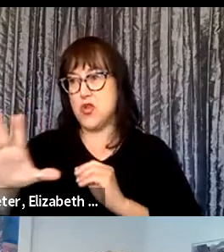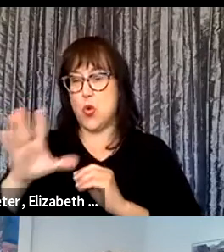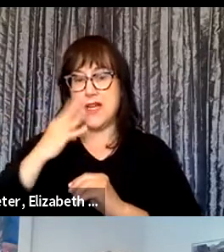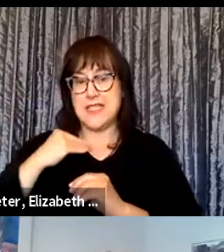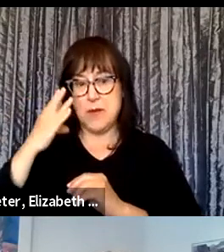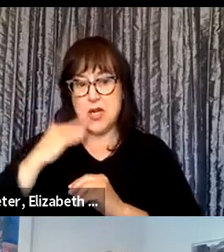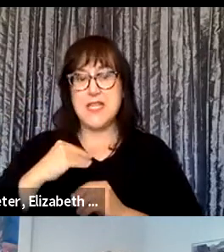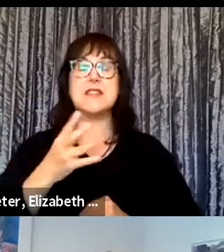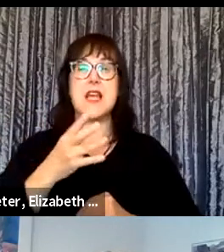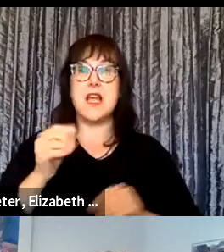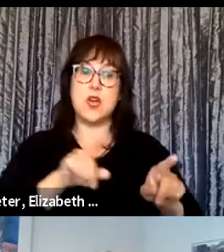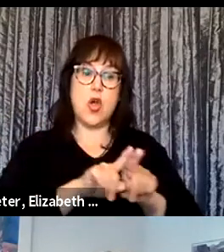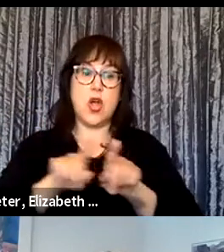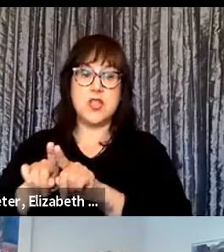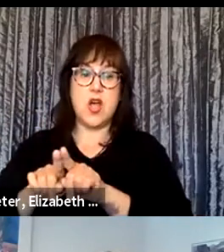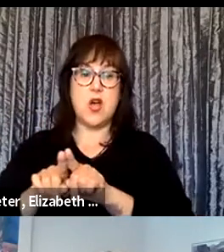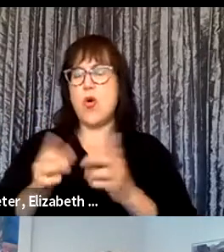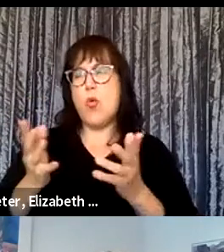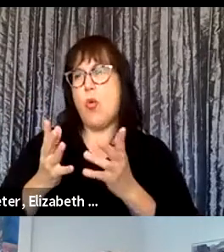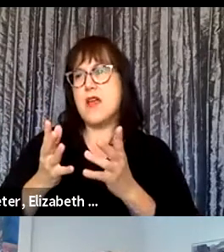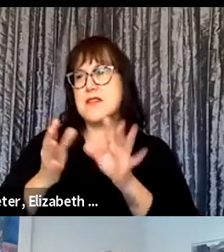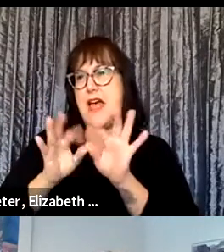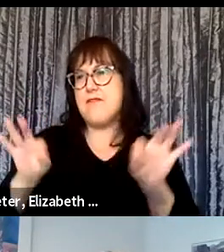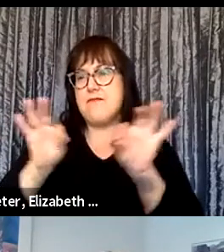and also what value do you think those scenes are,